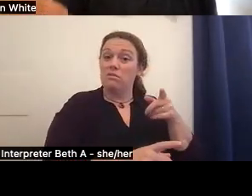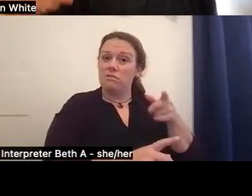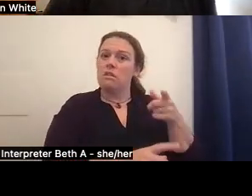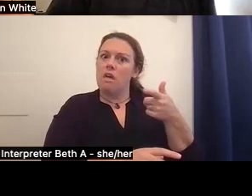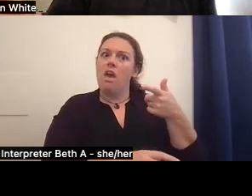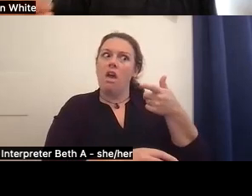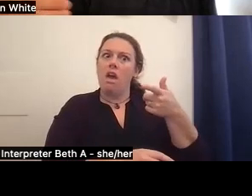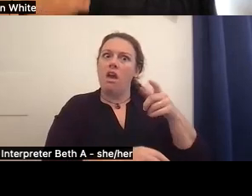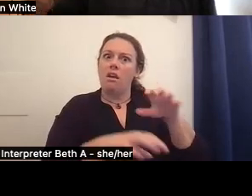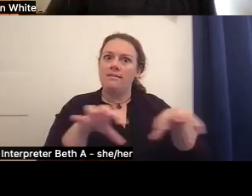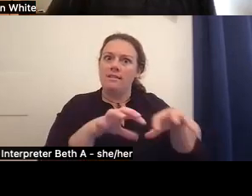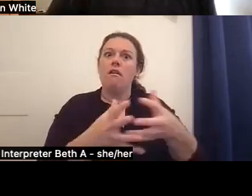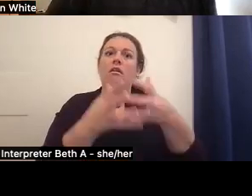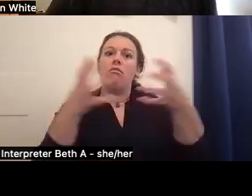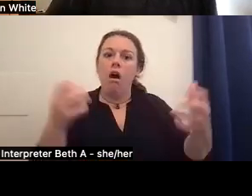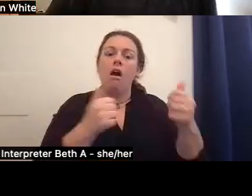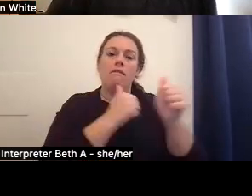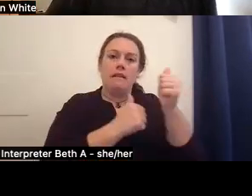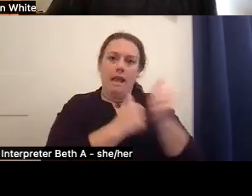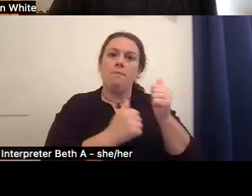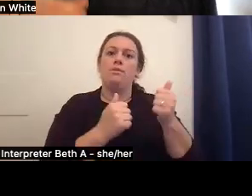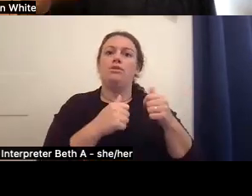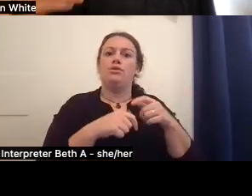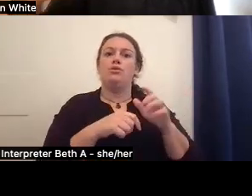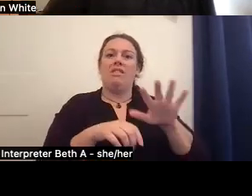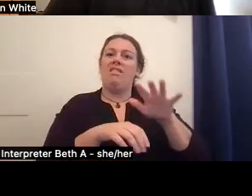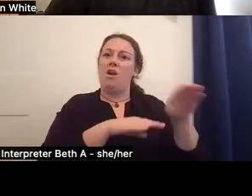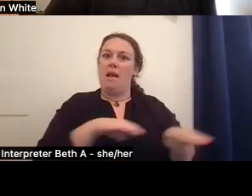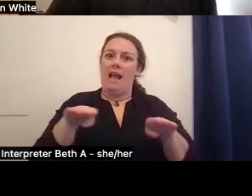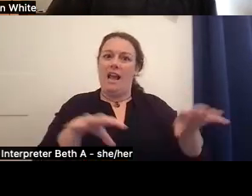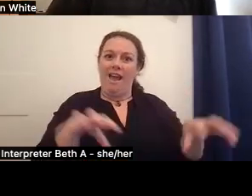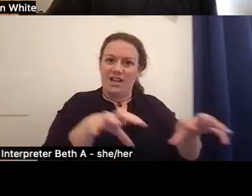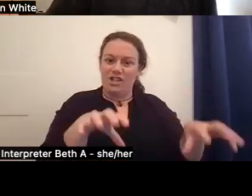speakers today to work with us, as they are in the this project, and so this becomes part and parcel